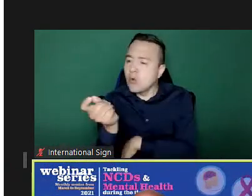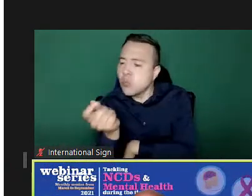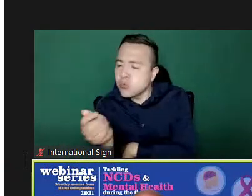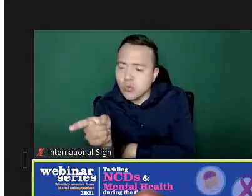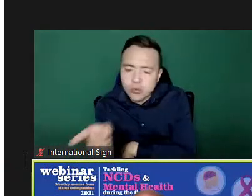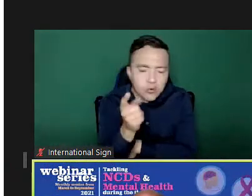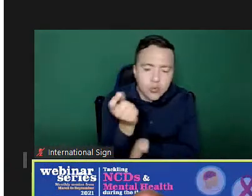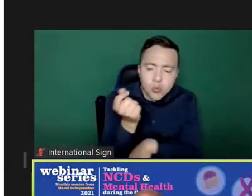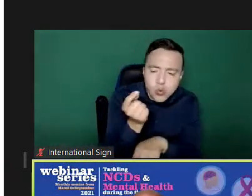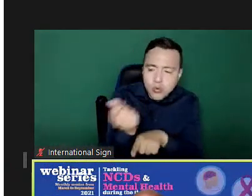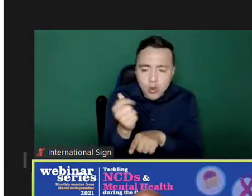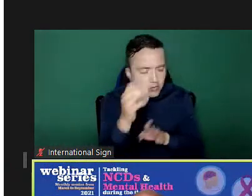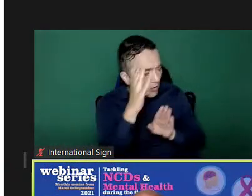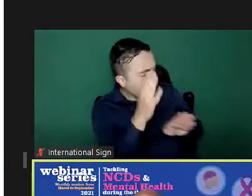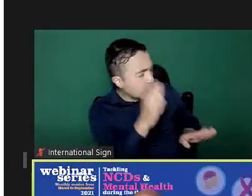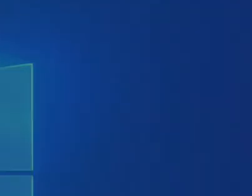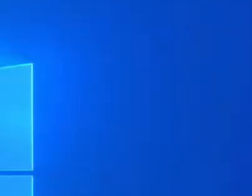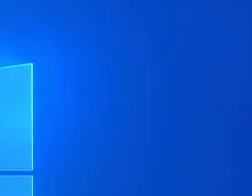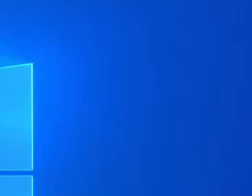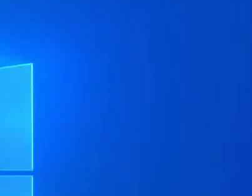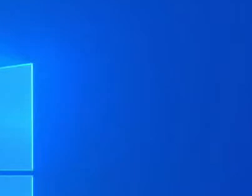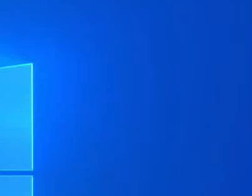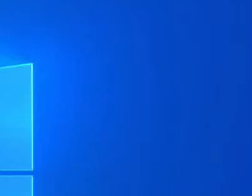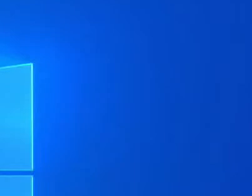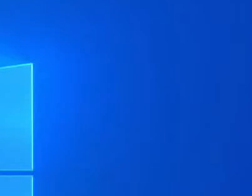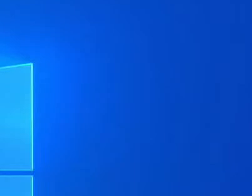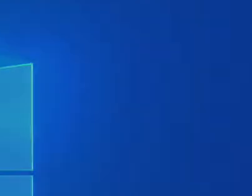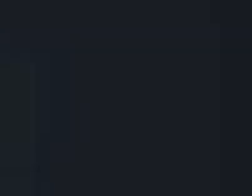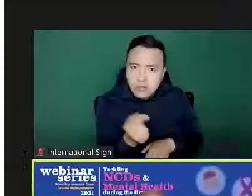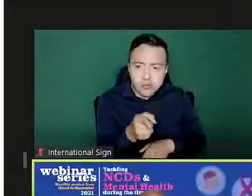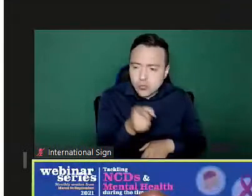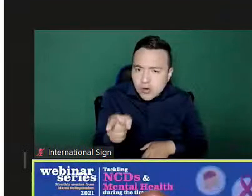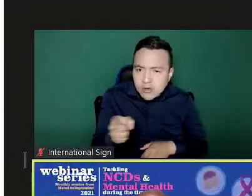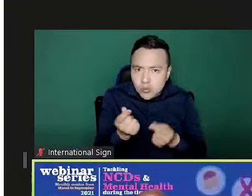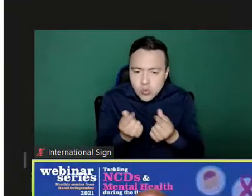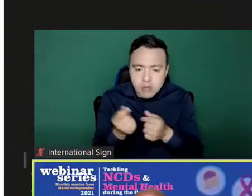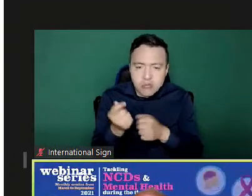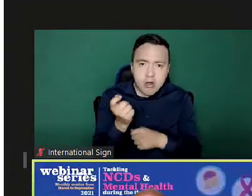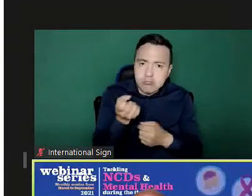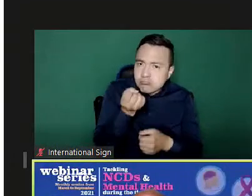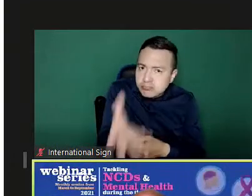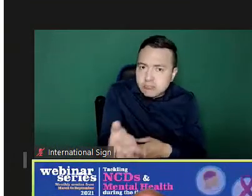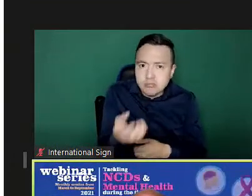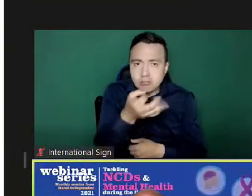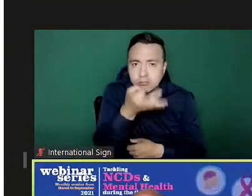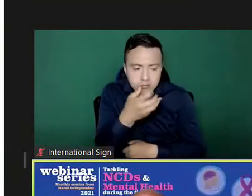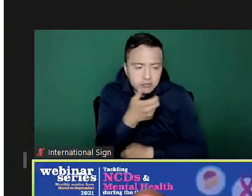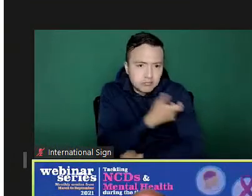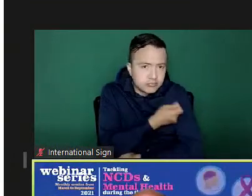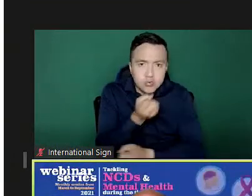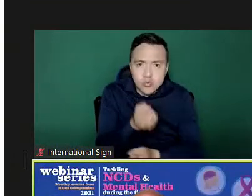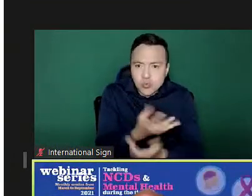with NCD programs, into health systems resources . We find quite often this has not been the case.